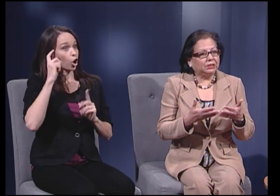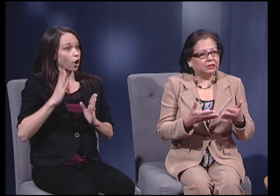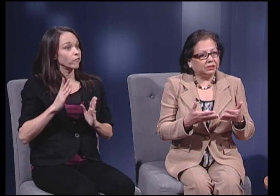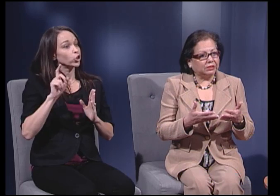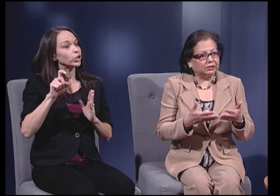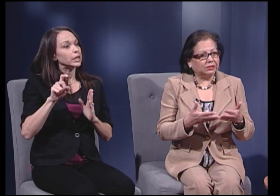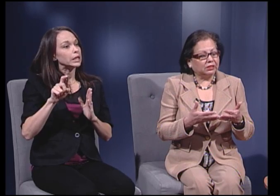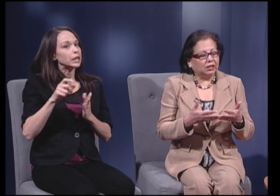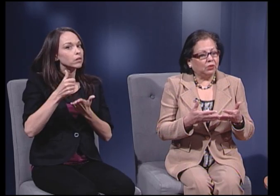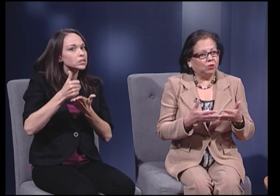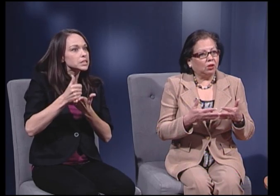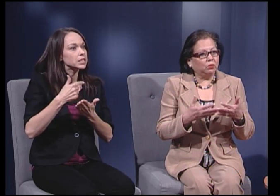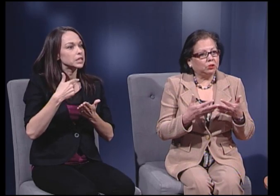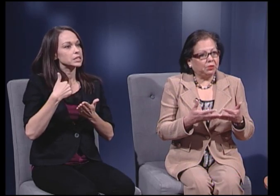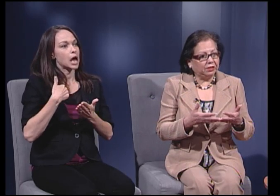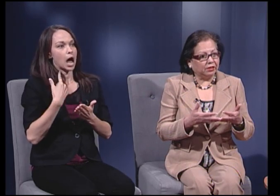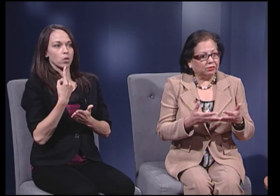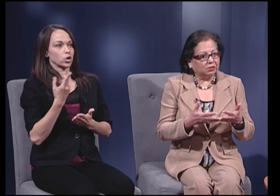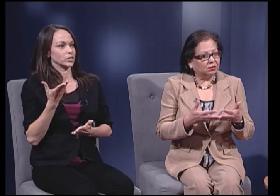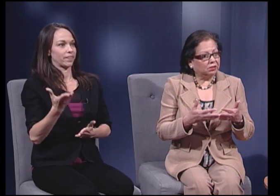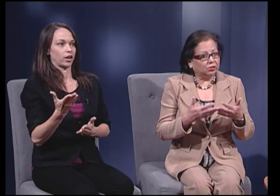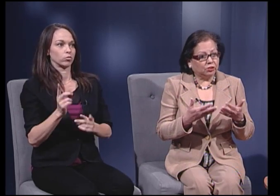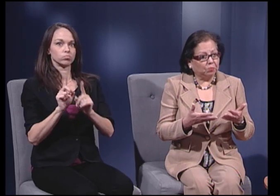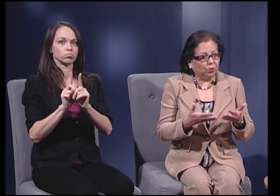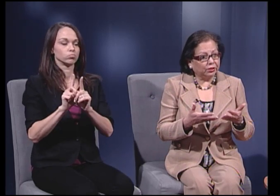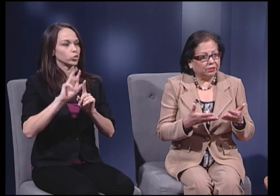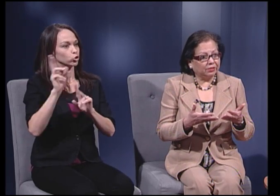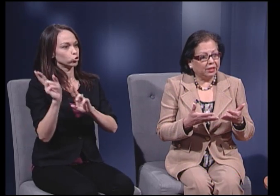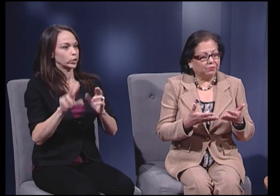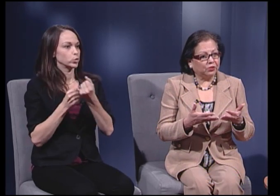assistance, I would always be there to support the effort.